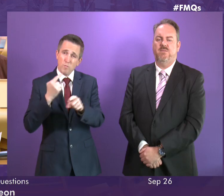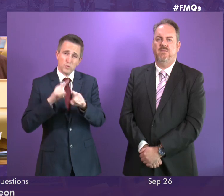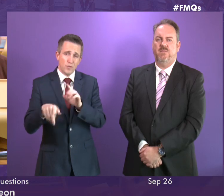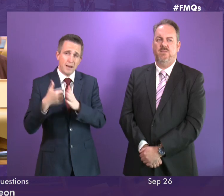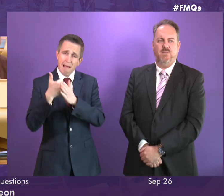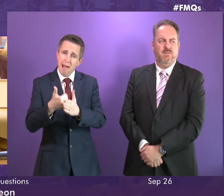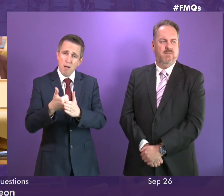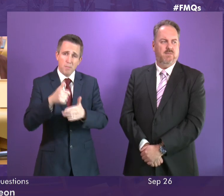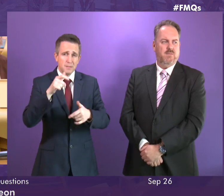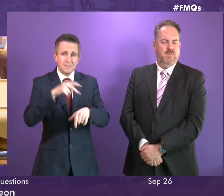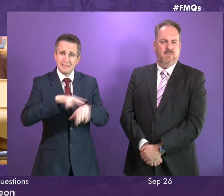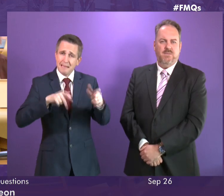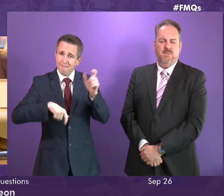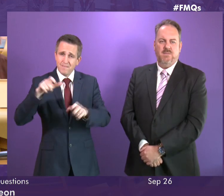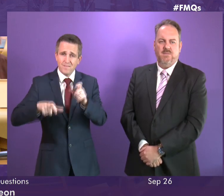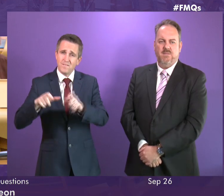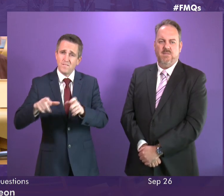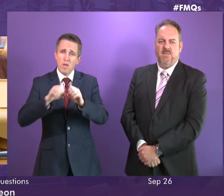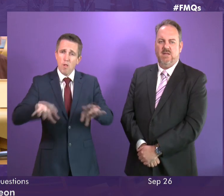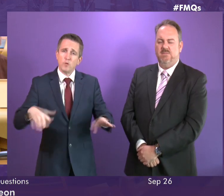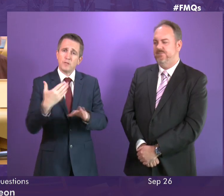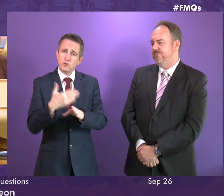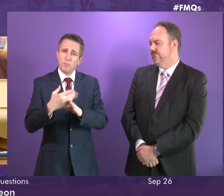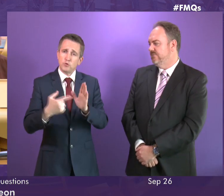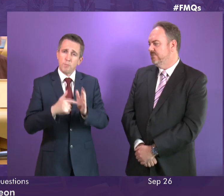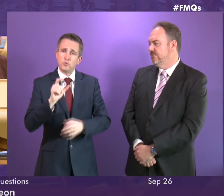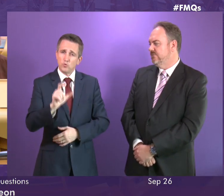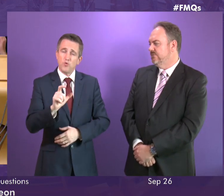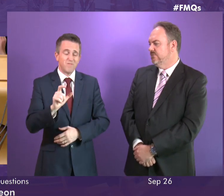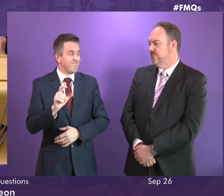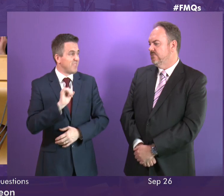employees who are affected by the collapse of Thomas Cook. Of course, it is a reserved